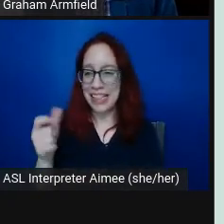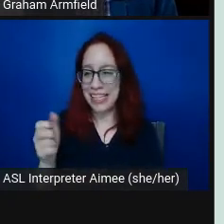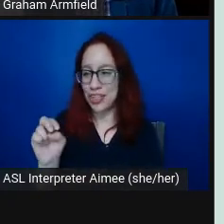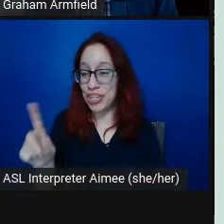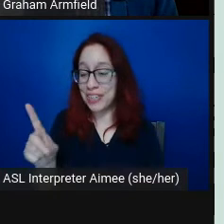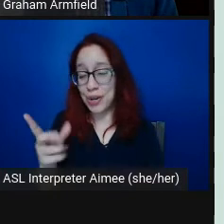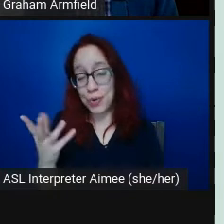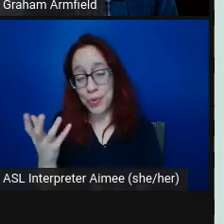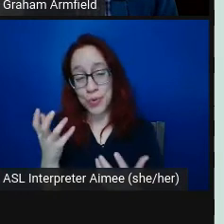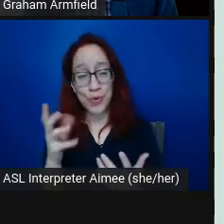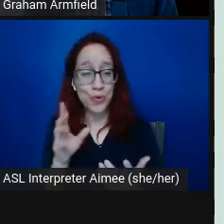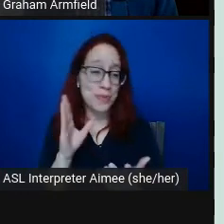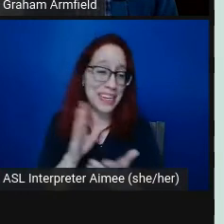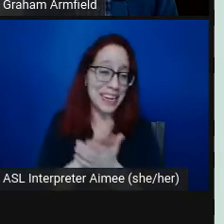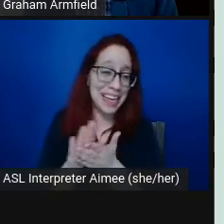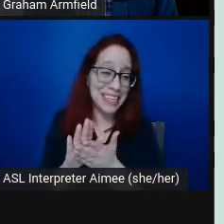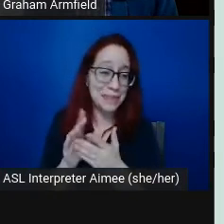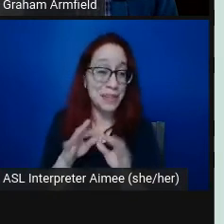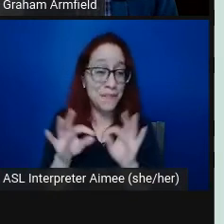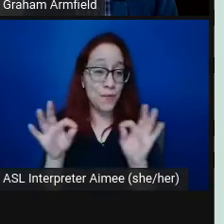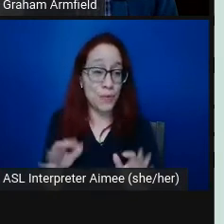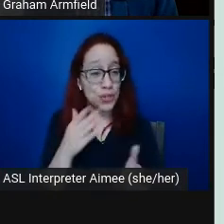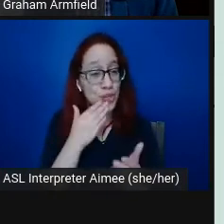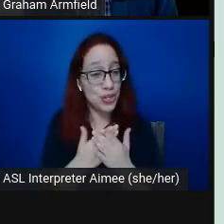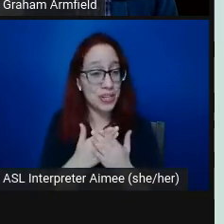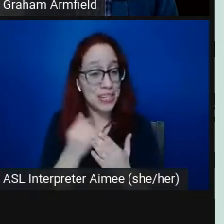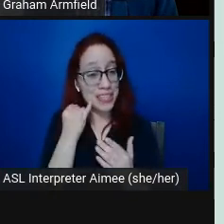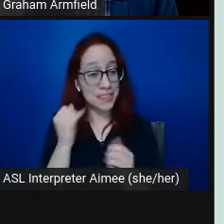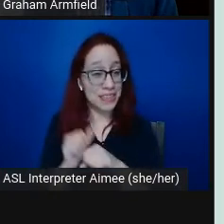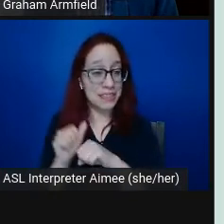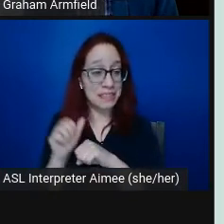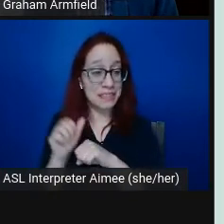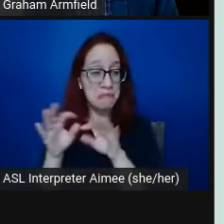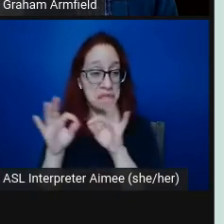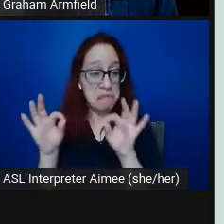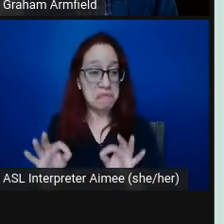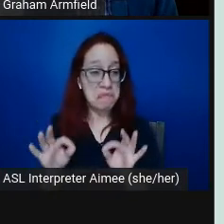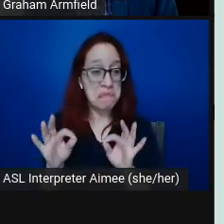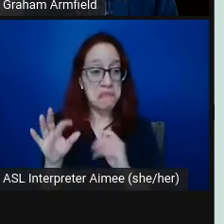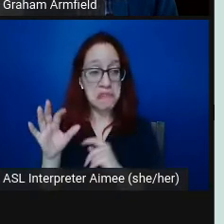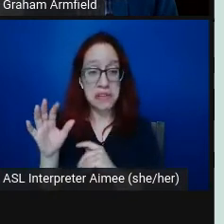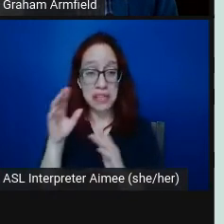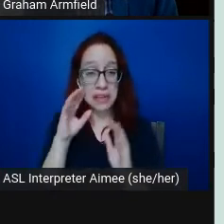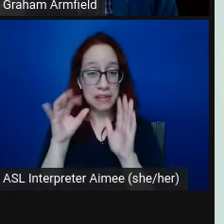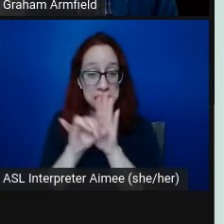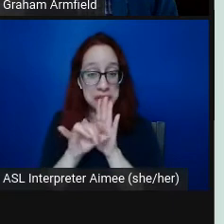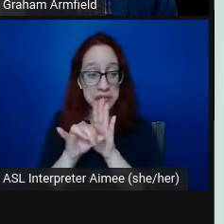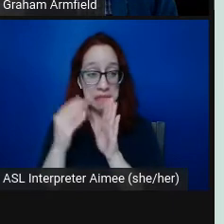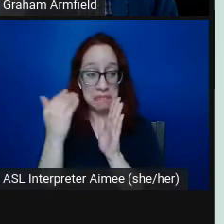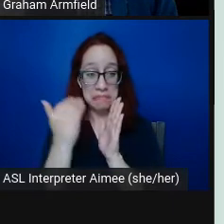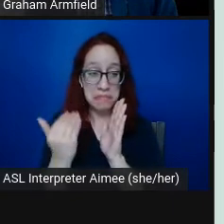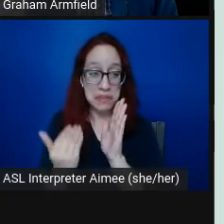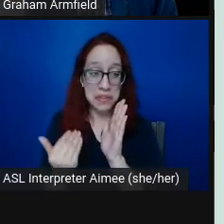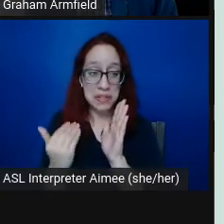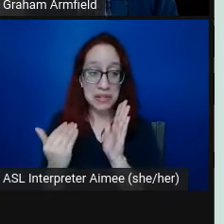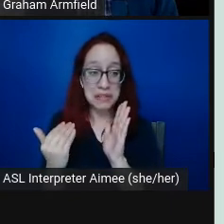Otherwise, this form is very good, because if I submit this form, having indicated that these fields are all mandatory